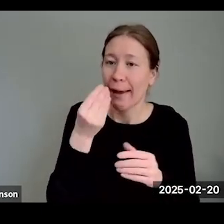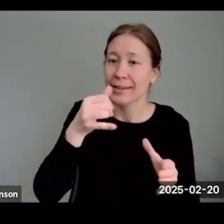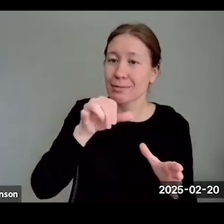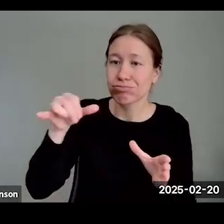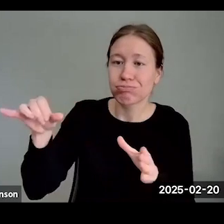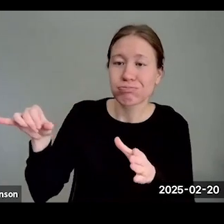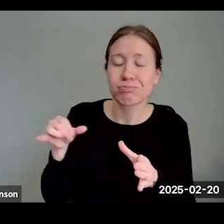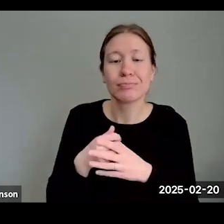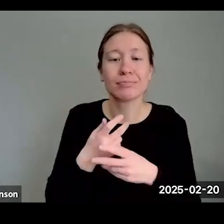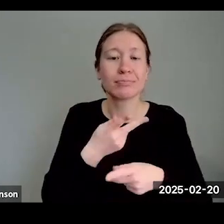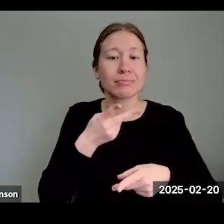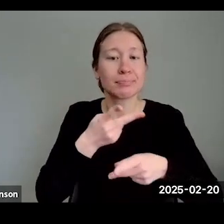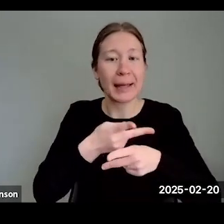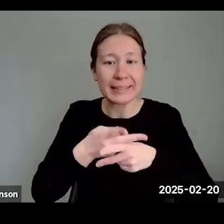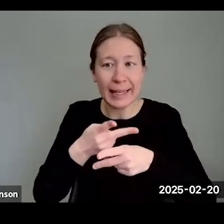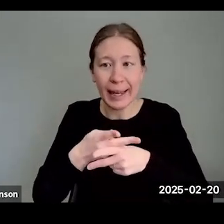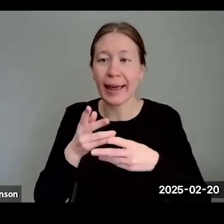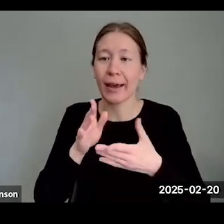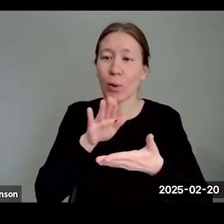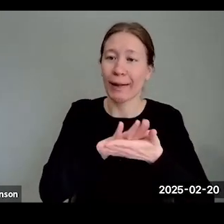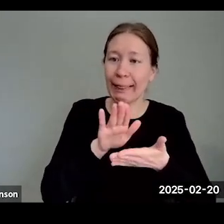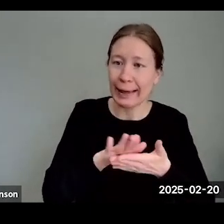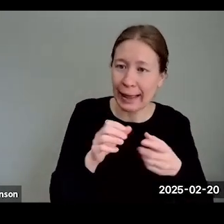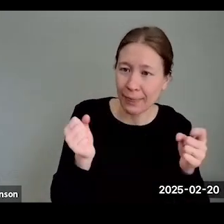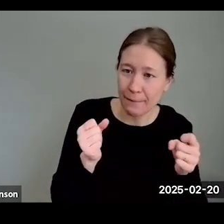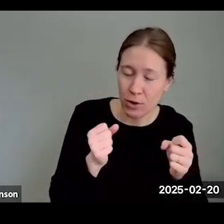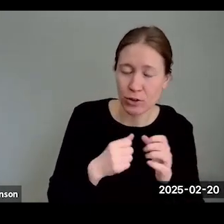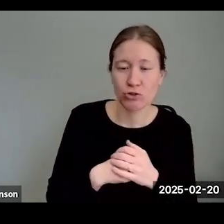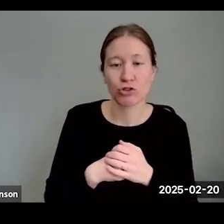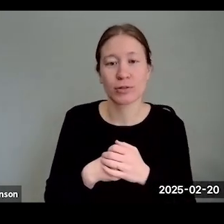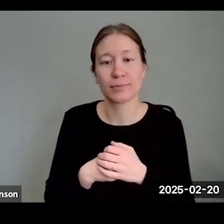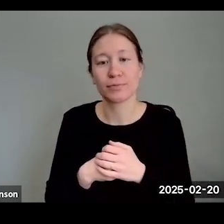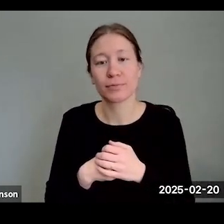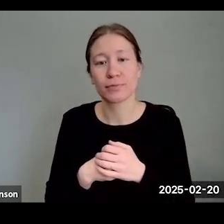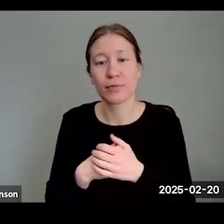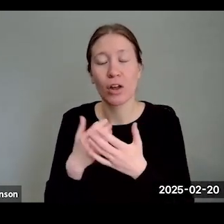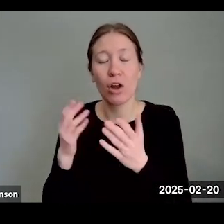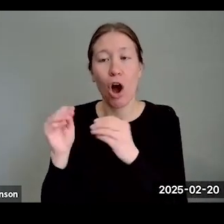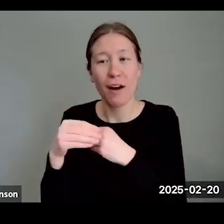maintaining or cleaning out the fridge, office supply inventory,